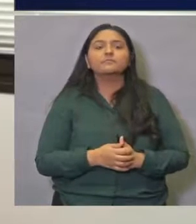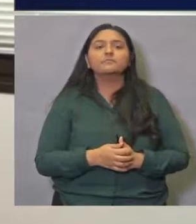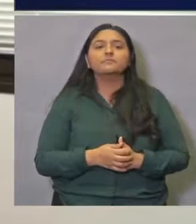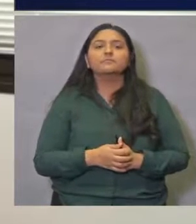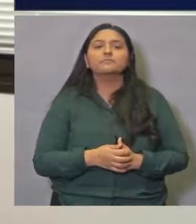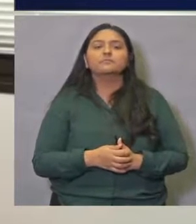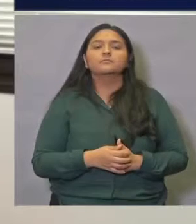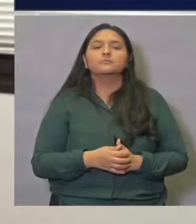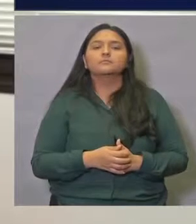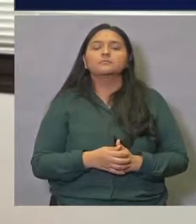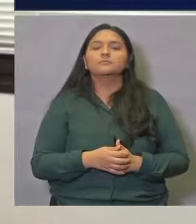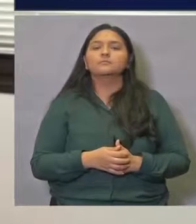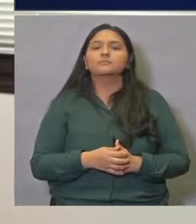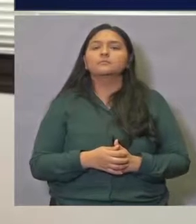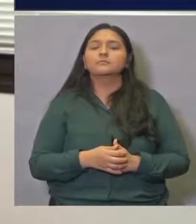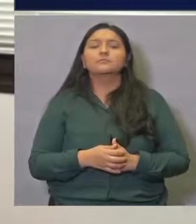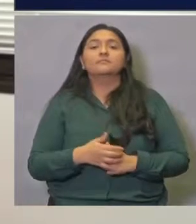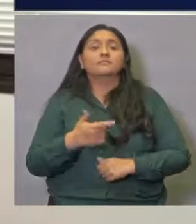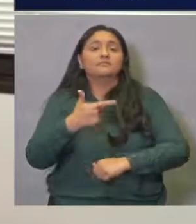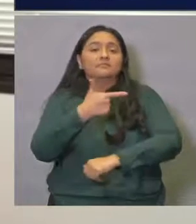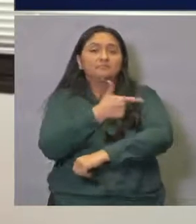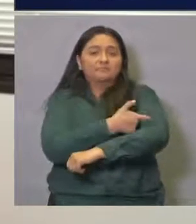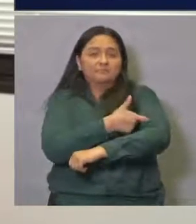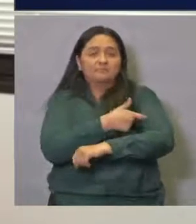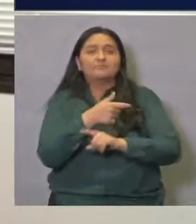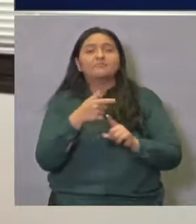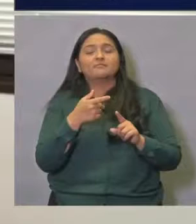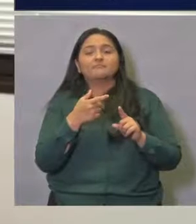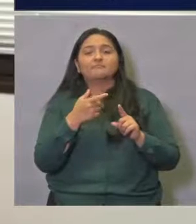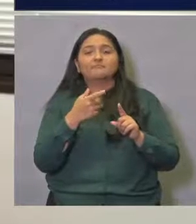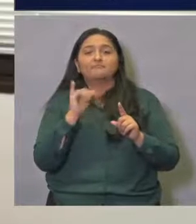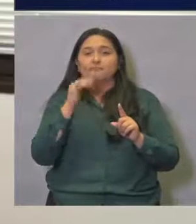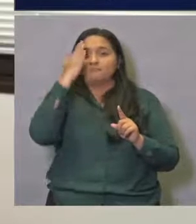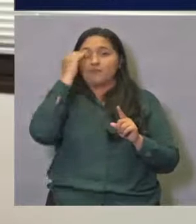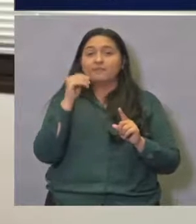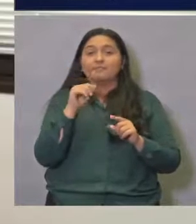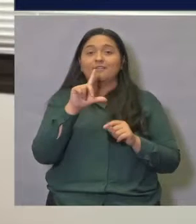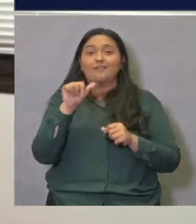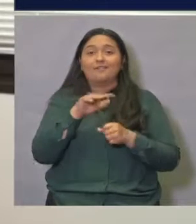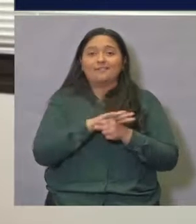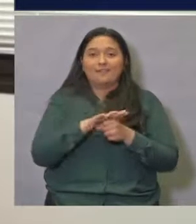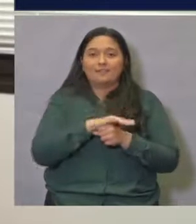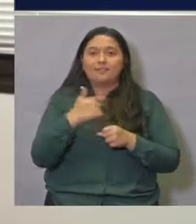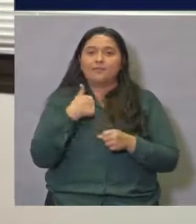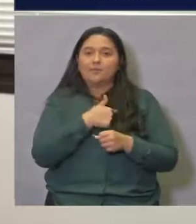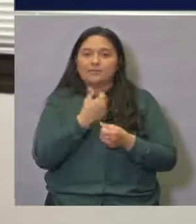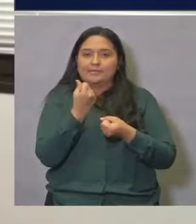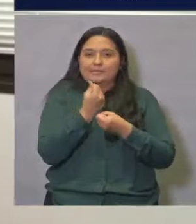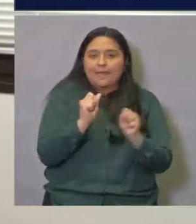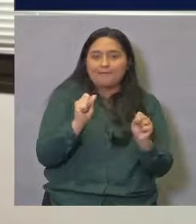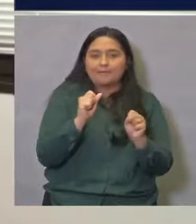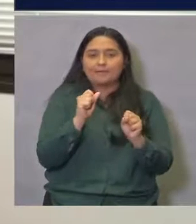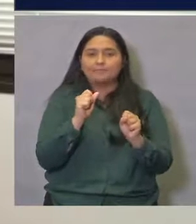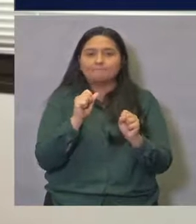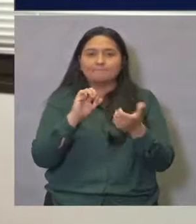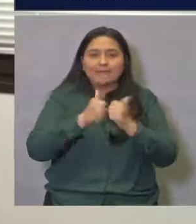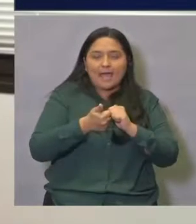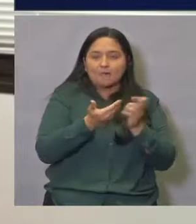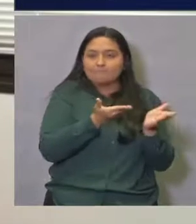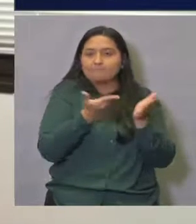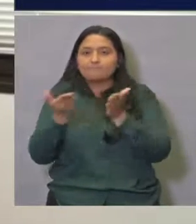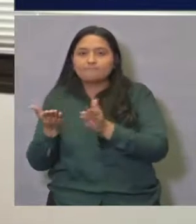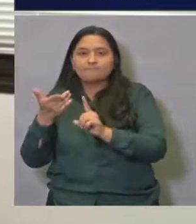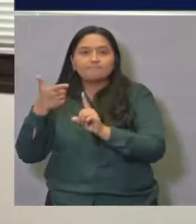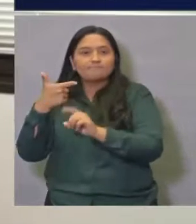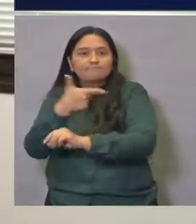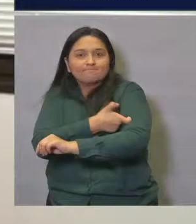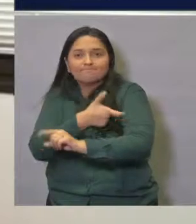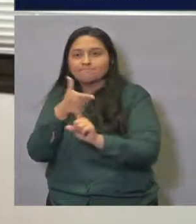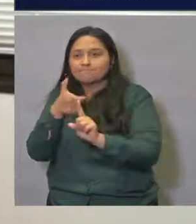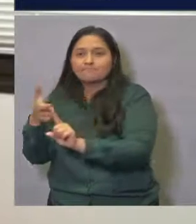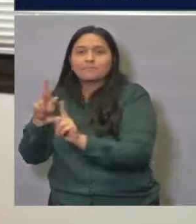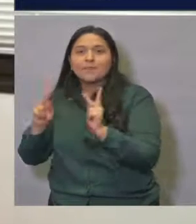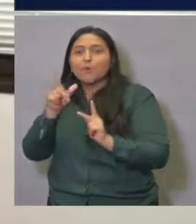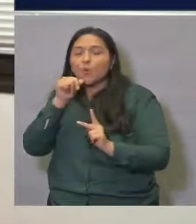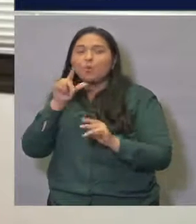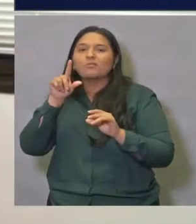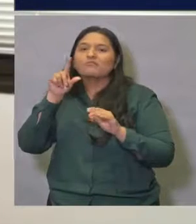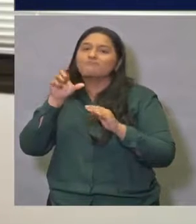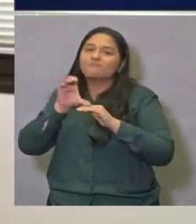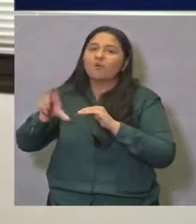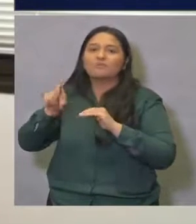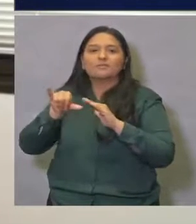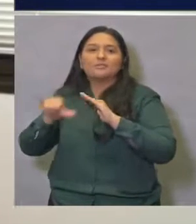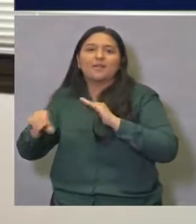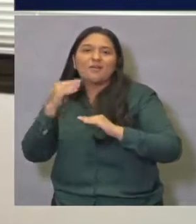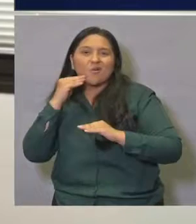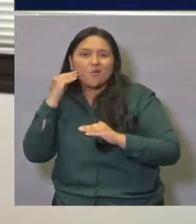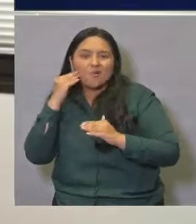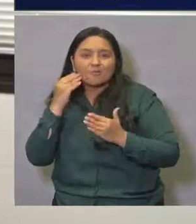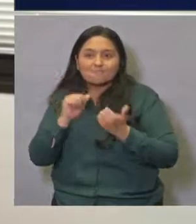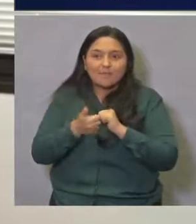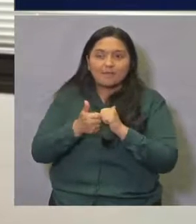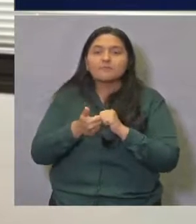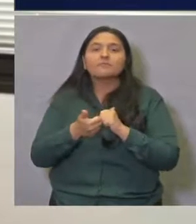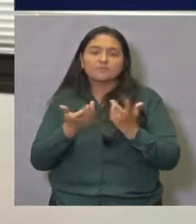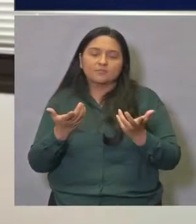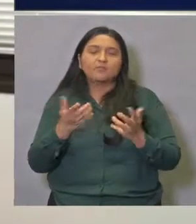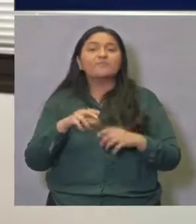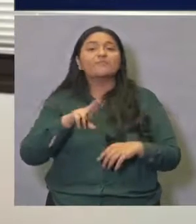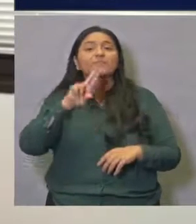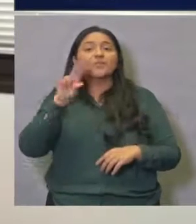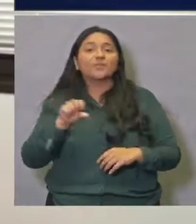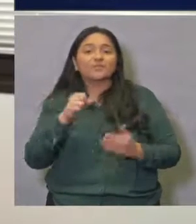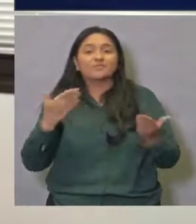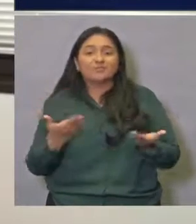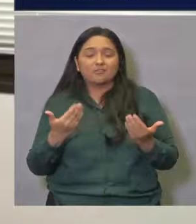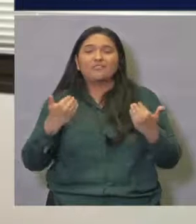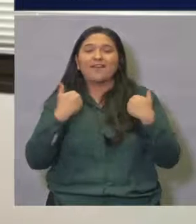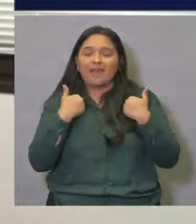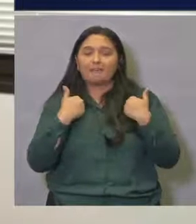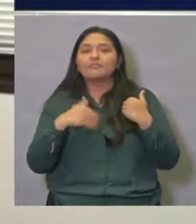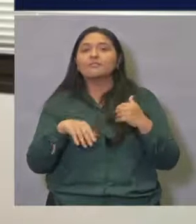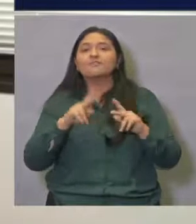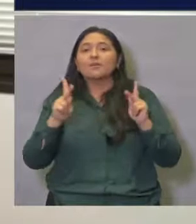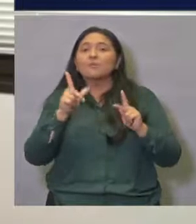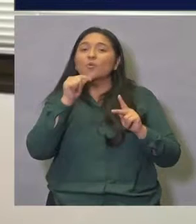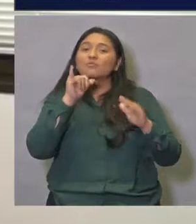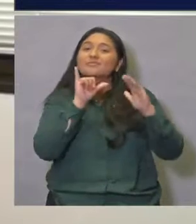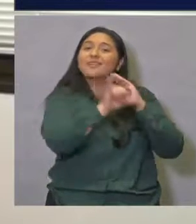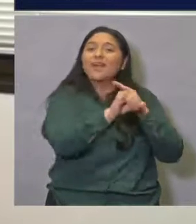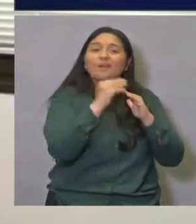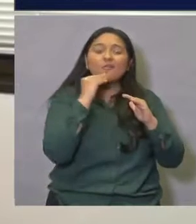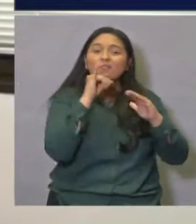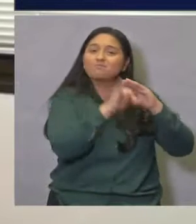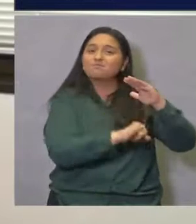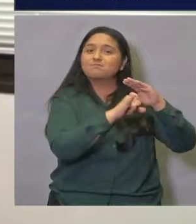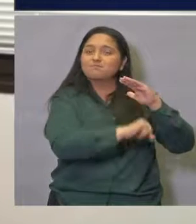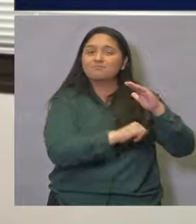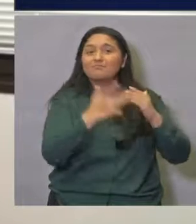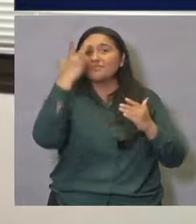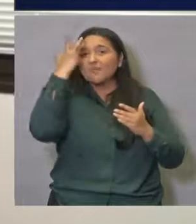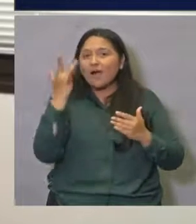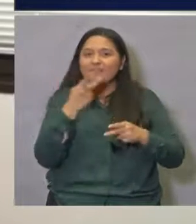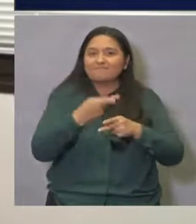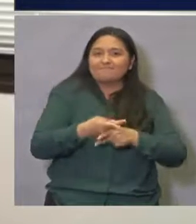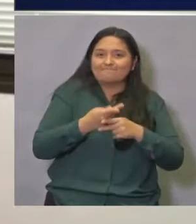VECES MÁS ALTAS.